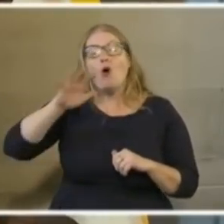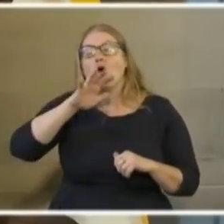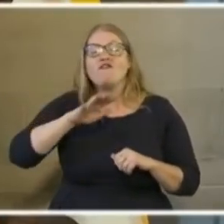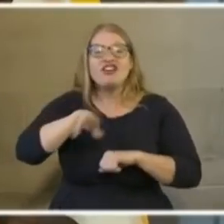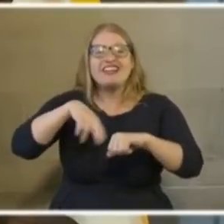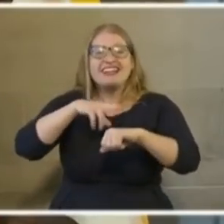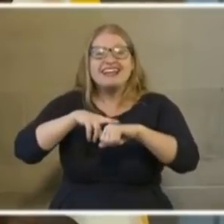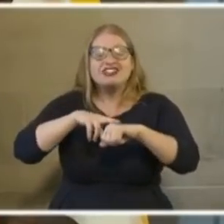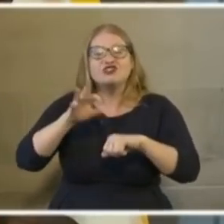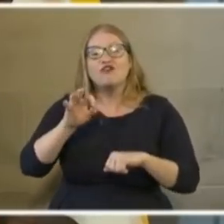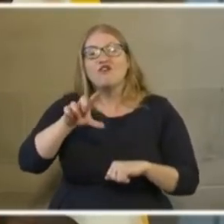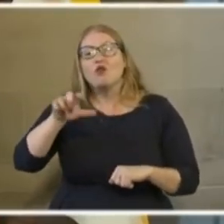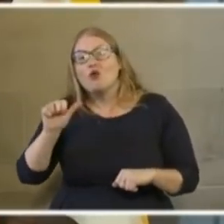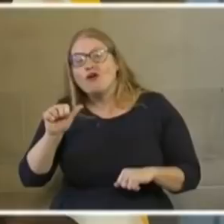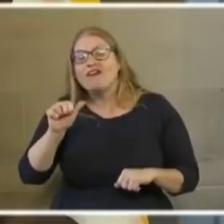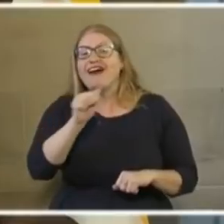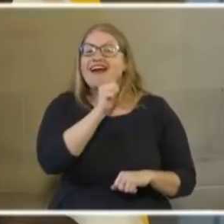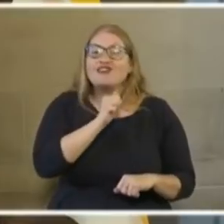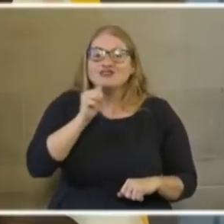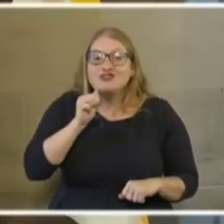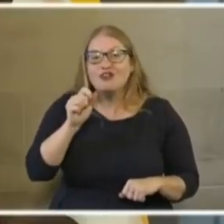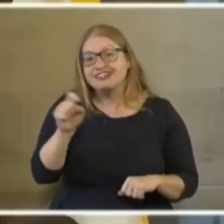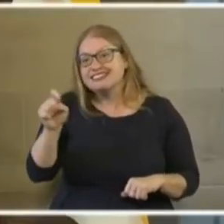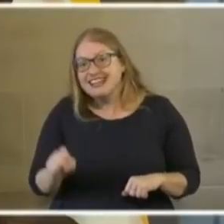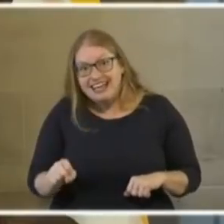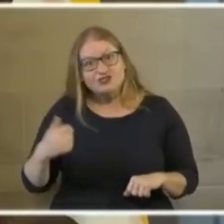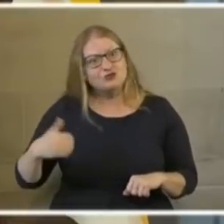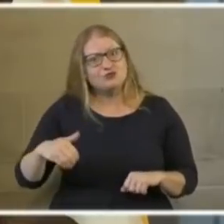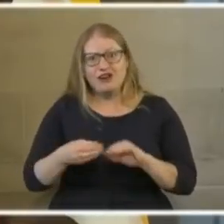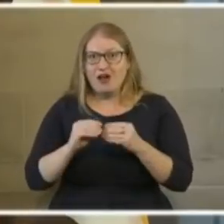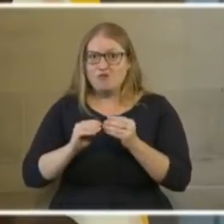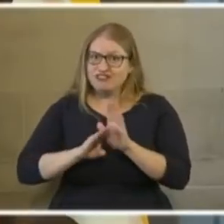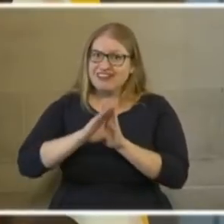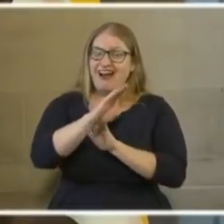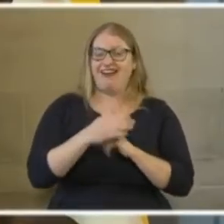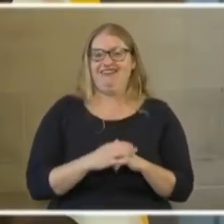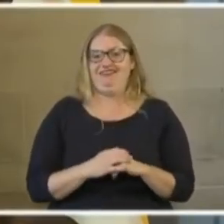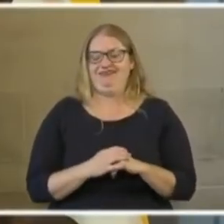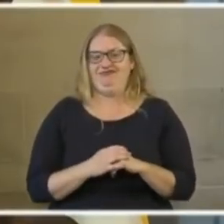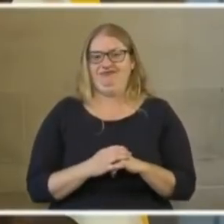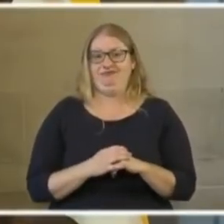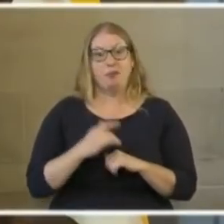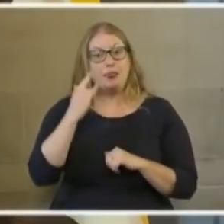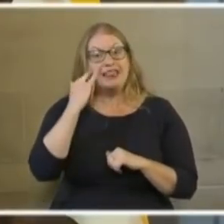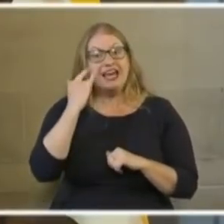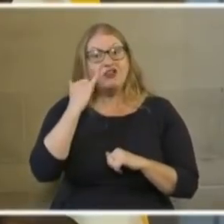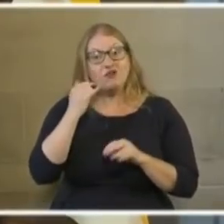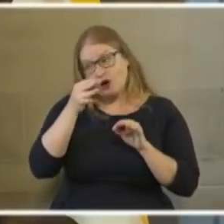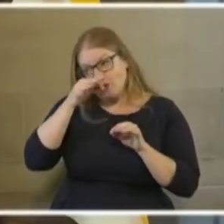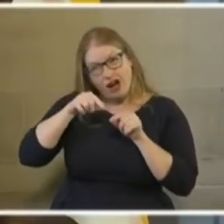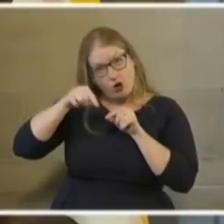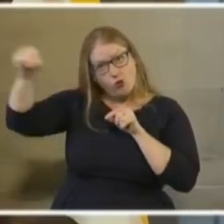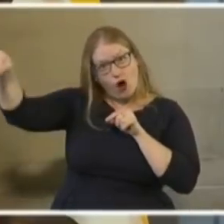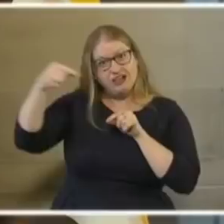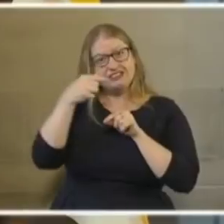TIMELINE. ACROSS THE COUNTRY, THE VIRUS IS SURGING BACK, AND 40, ARIZONA